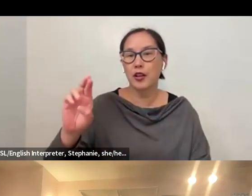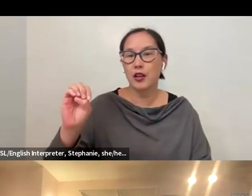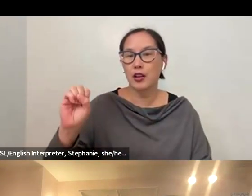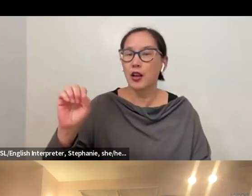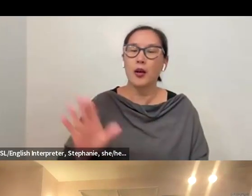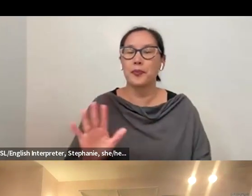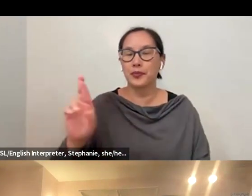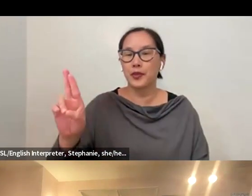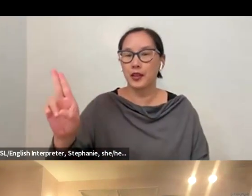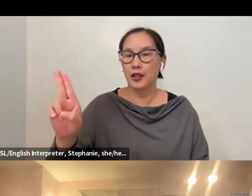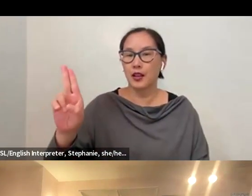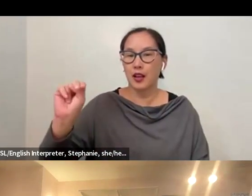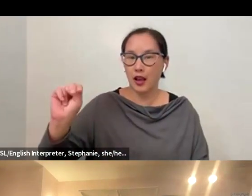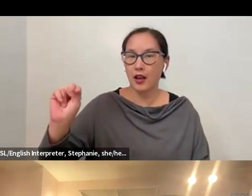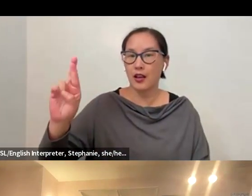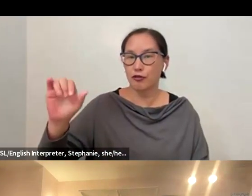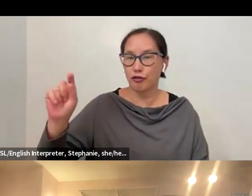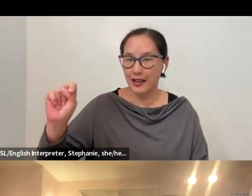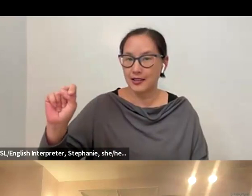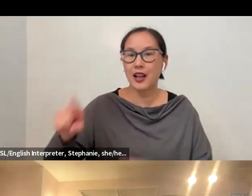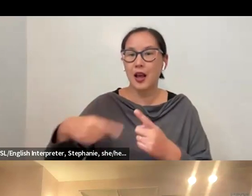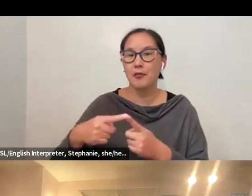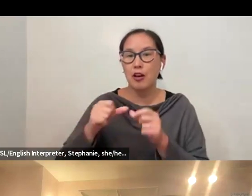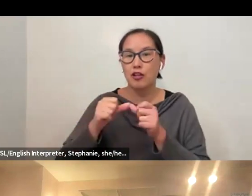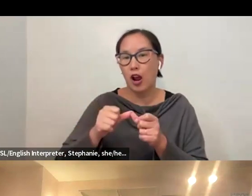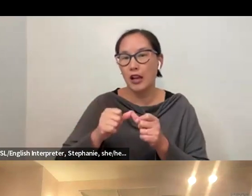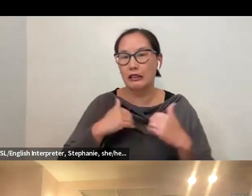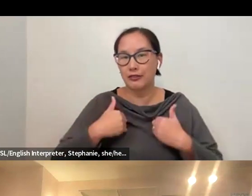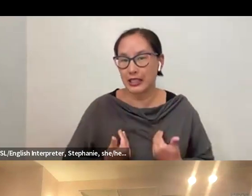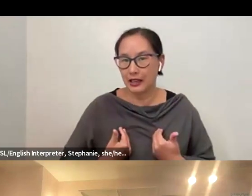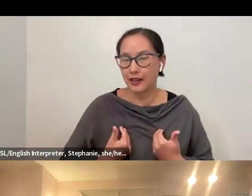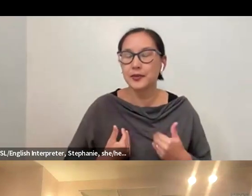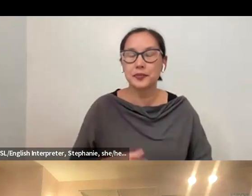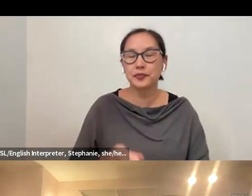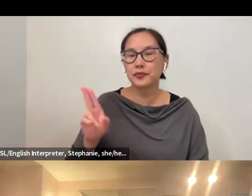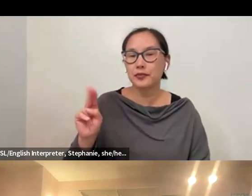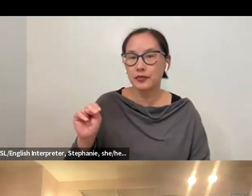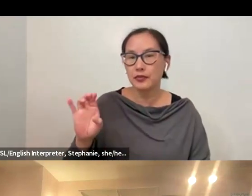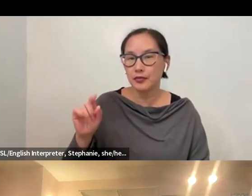And, there was a big part of this film that was about her relationship with her husband.